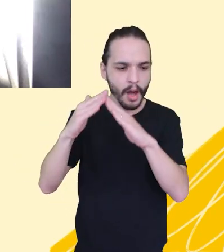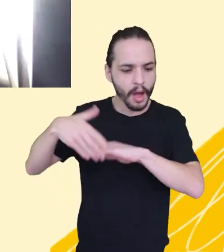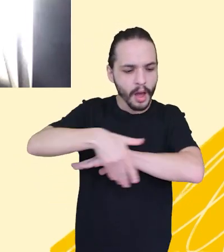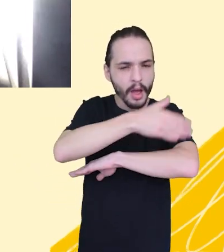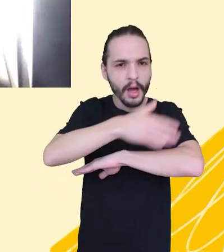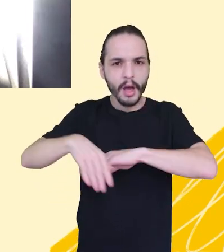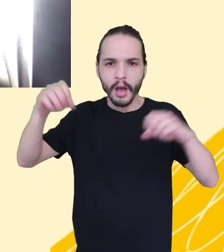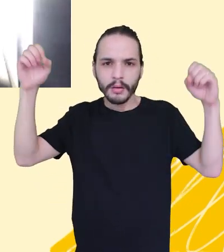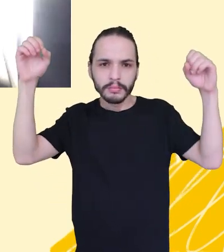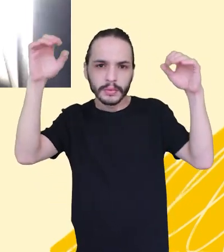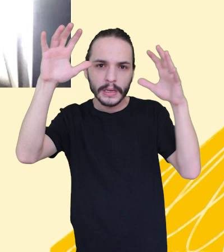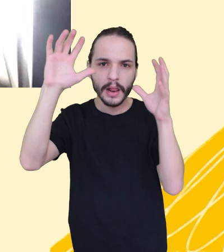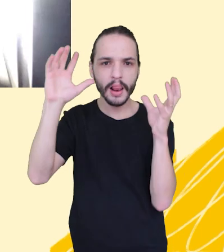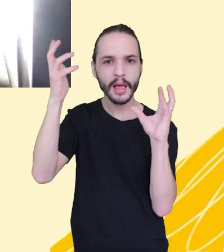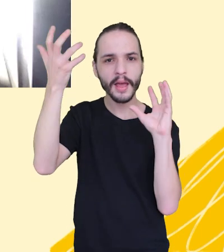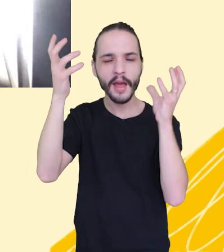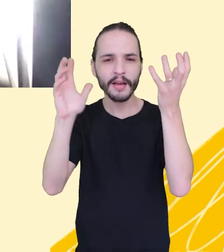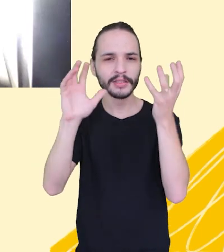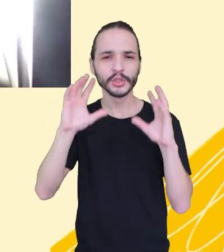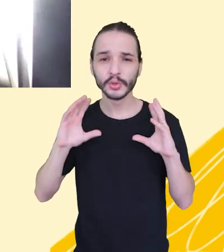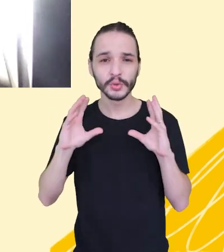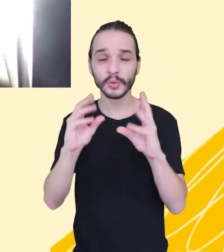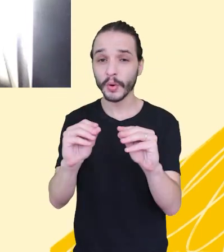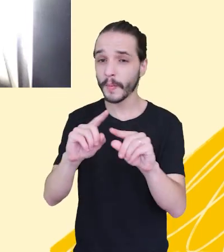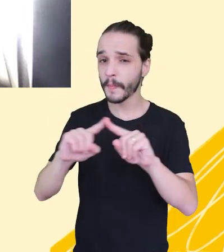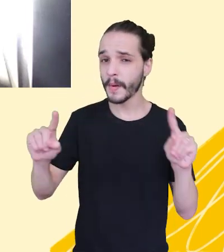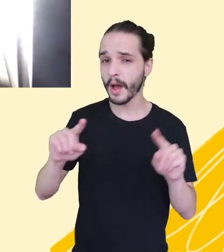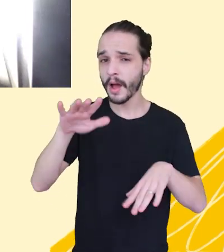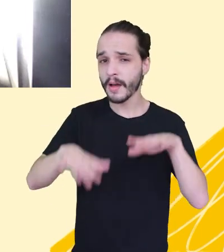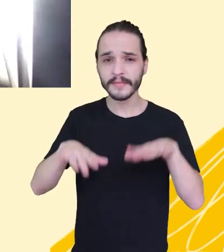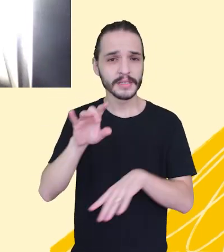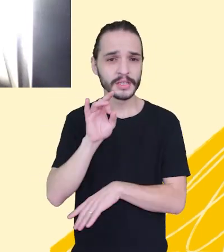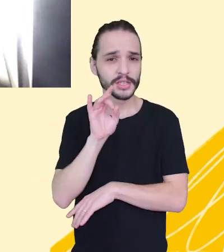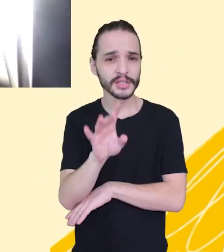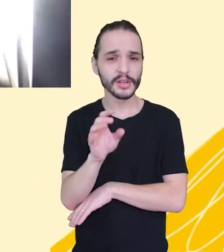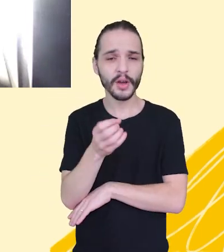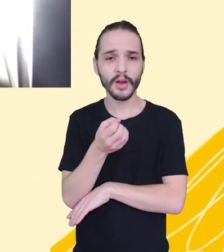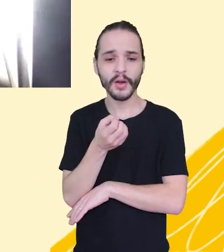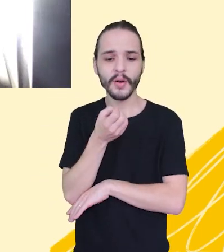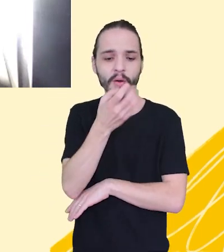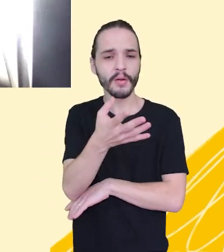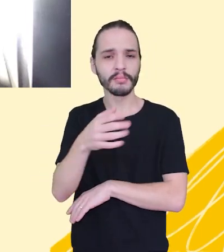But, it can happen that you just want to tell that he goes.